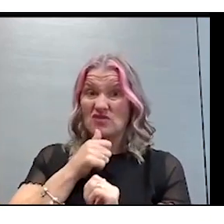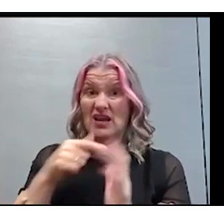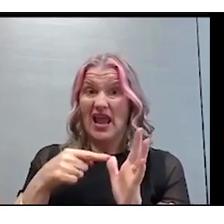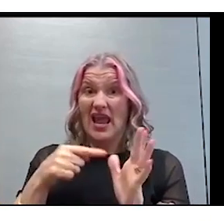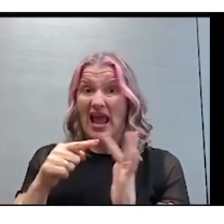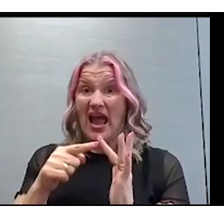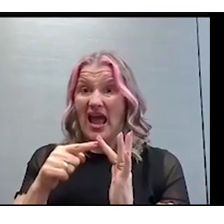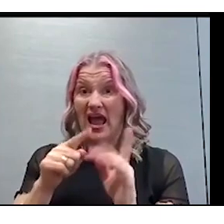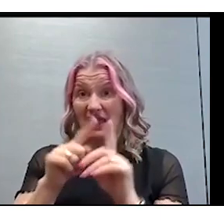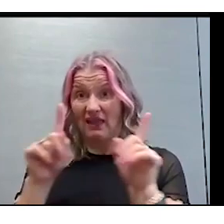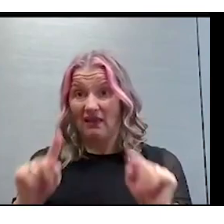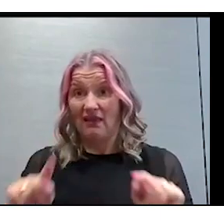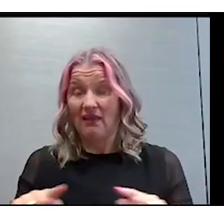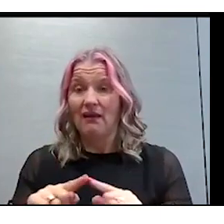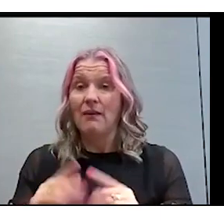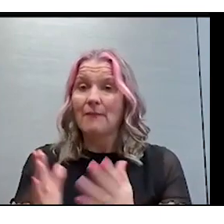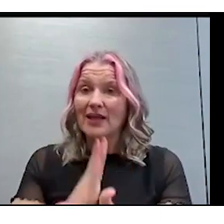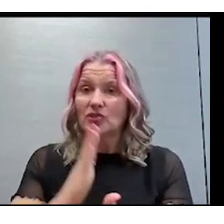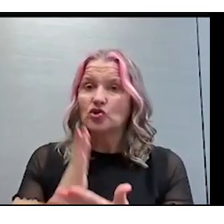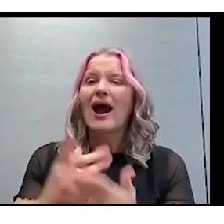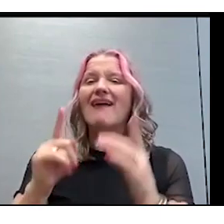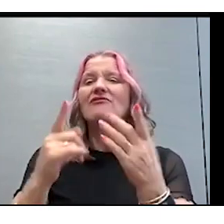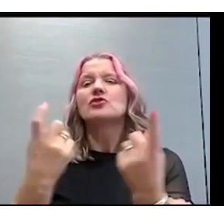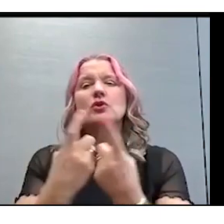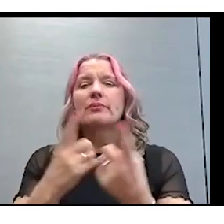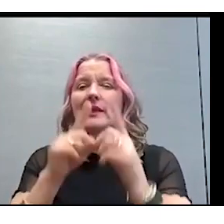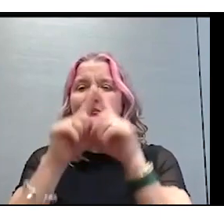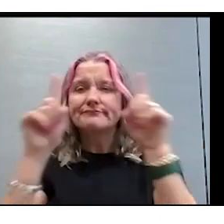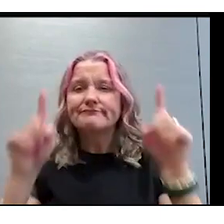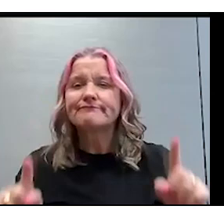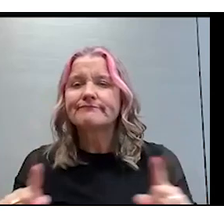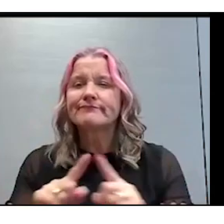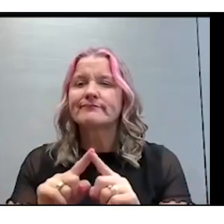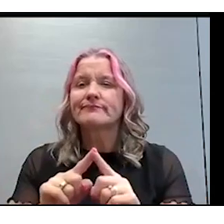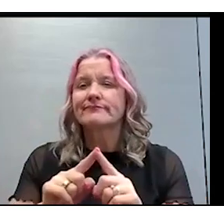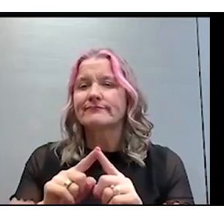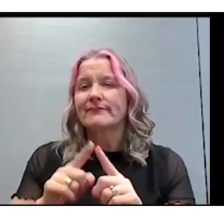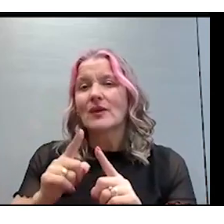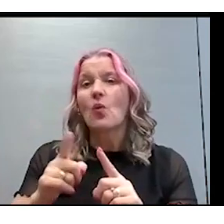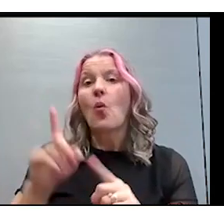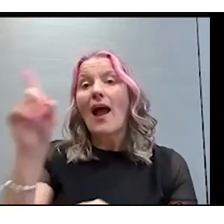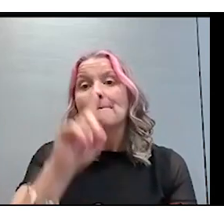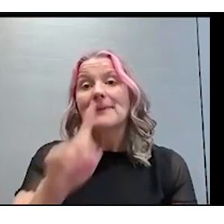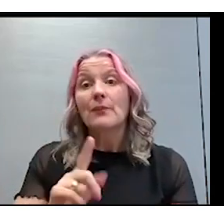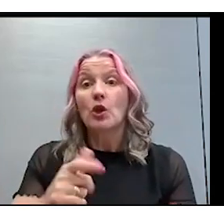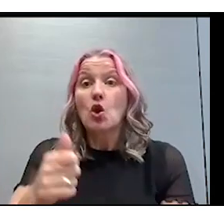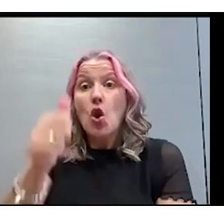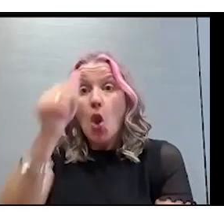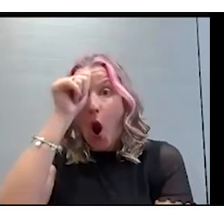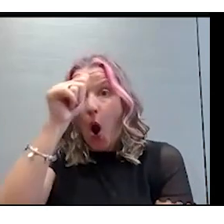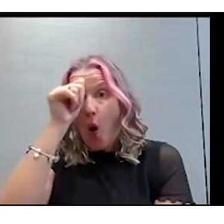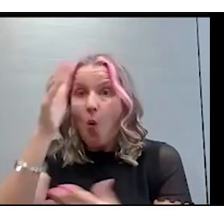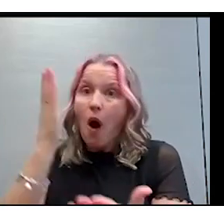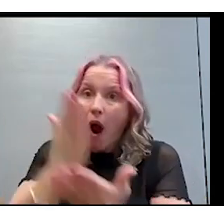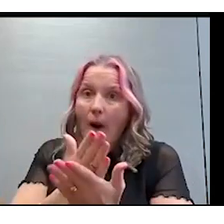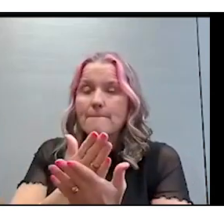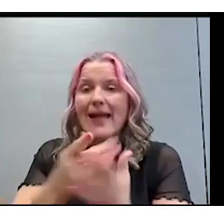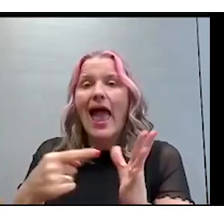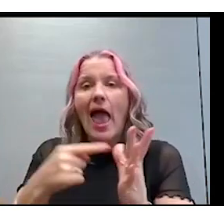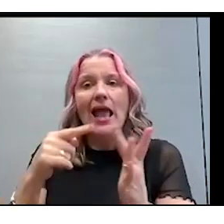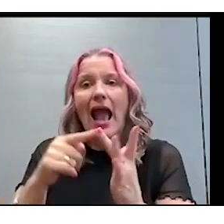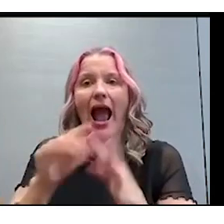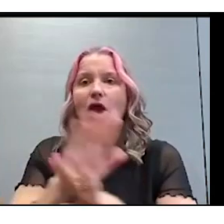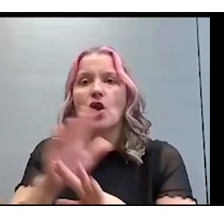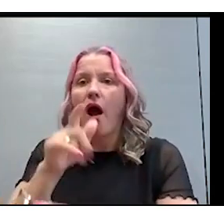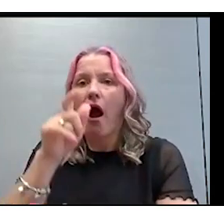So ensuring that you have a statement, some sort of anchor where your user is aware of what they're